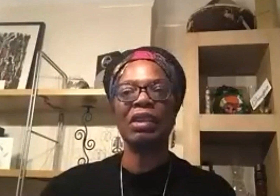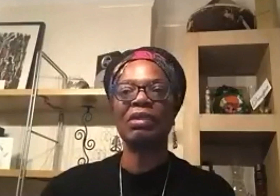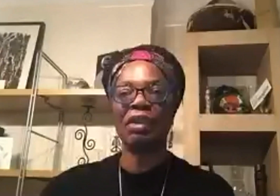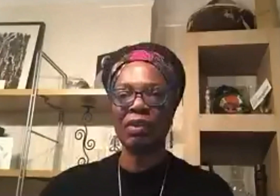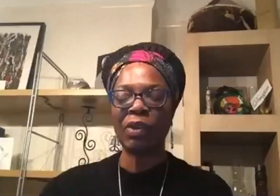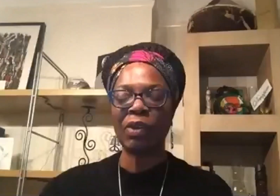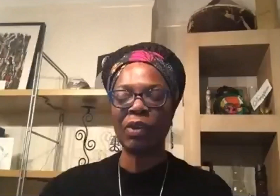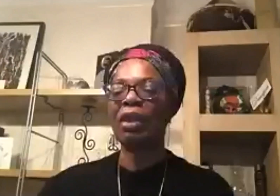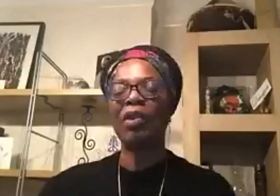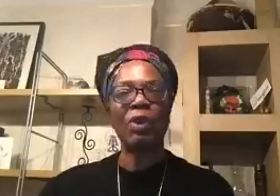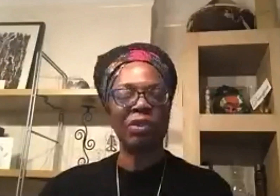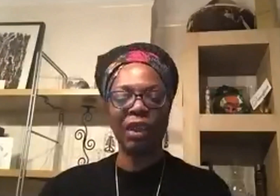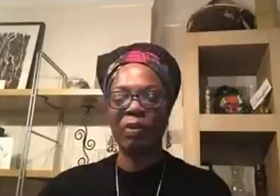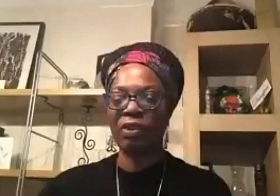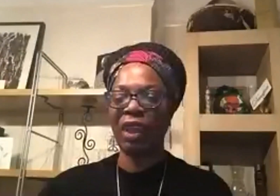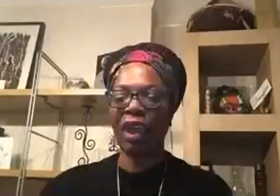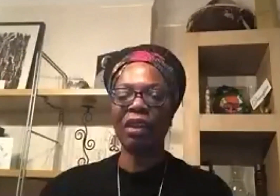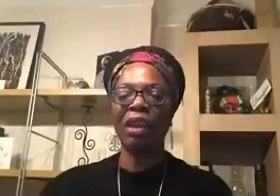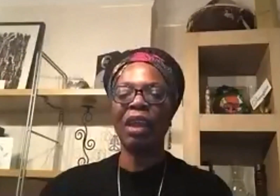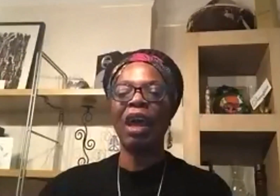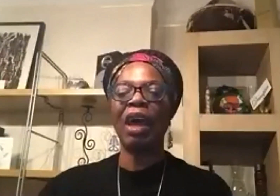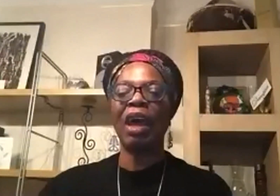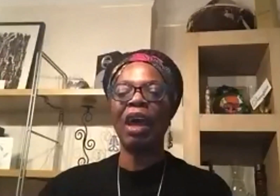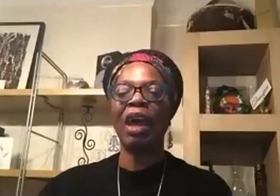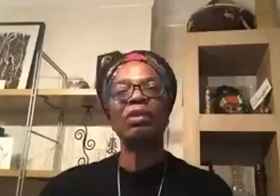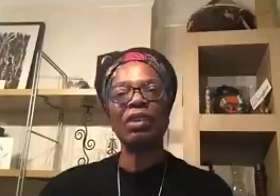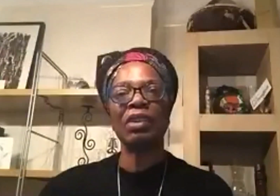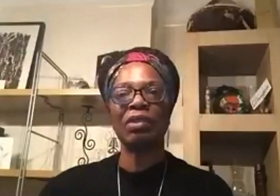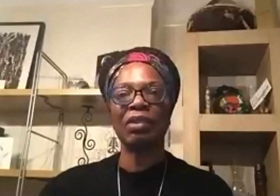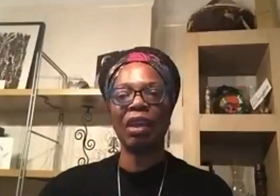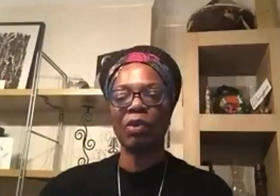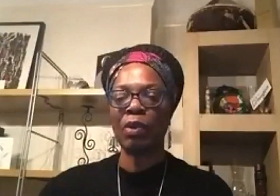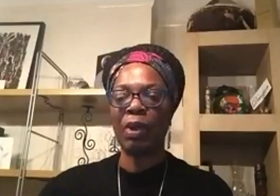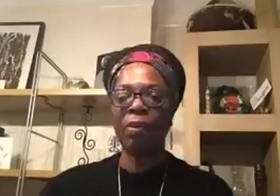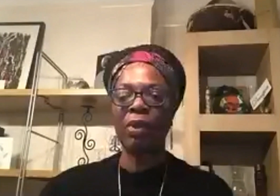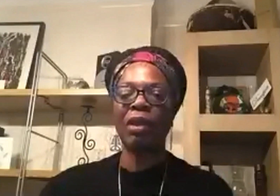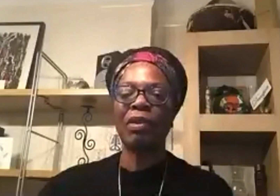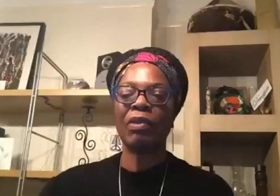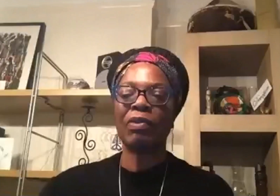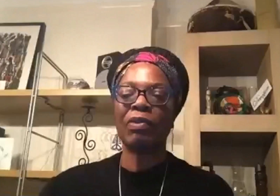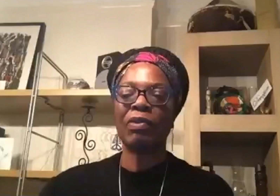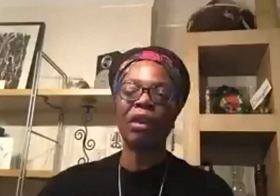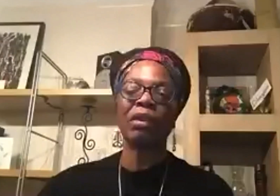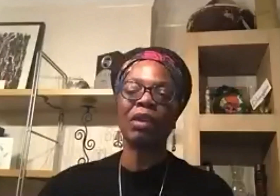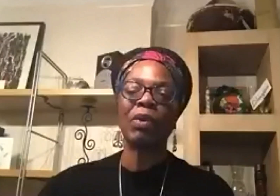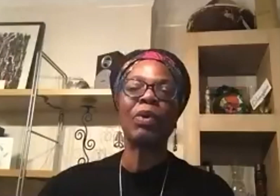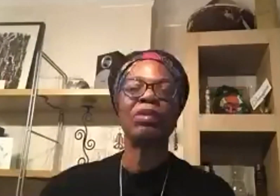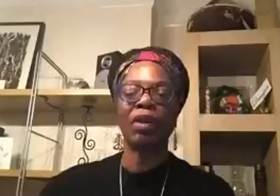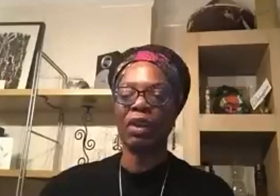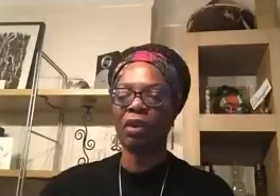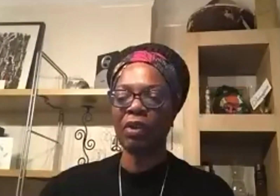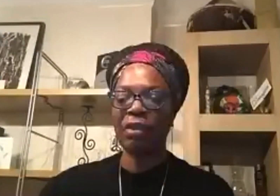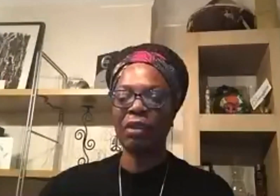steering group, of which I am the chair. We stood this group up following the reports on increased